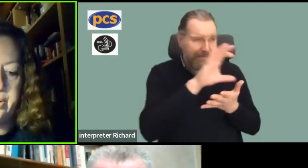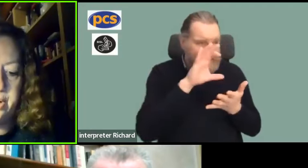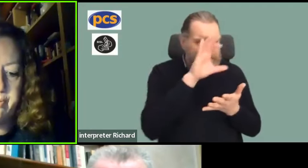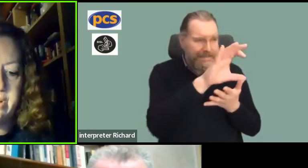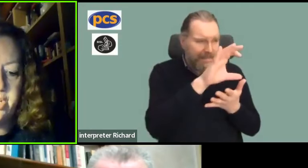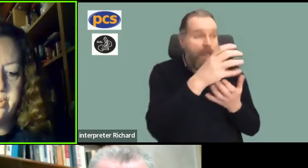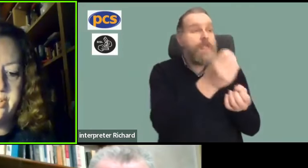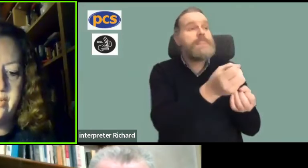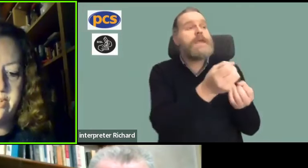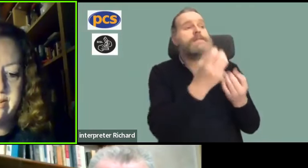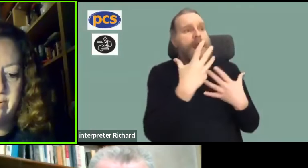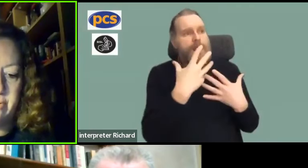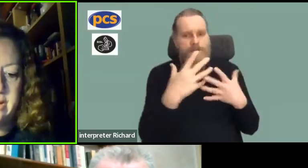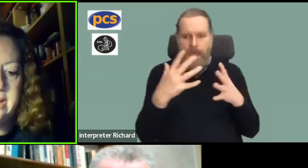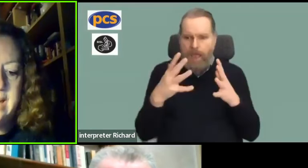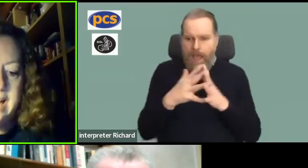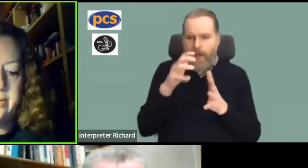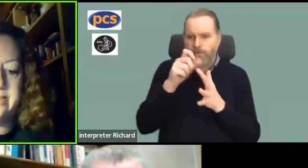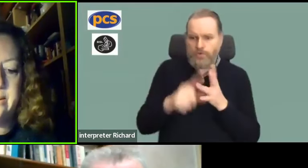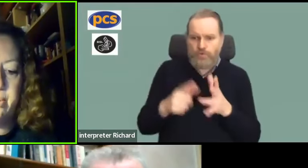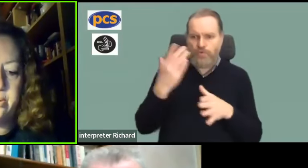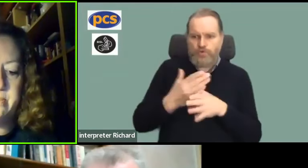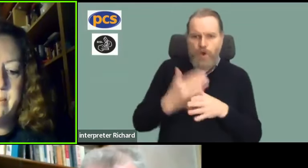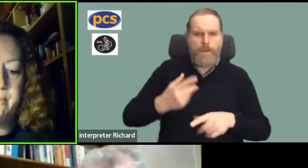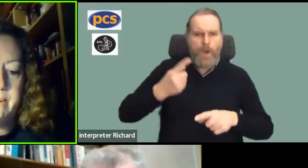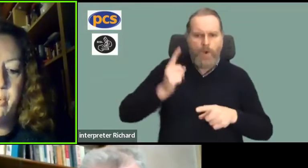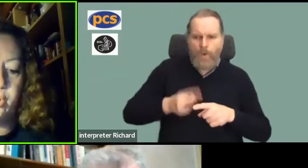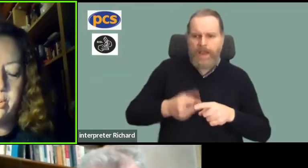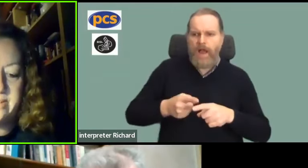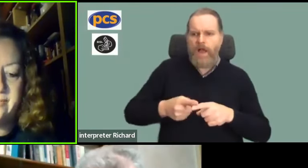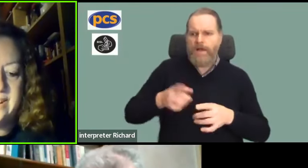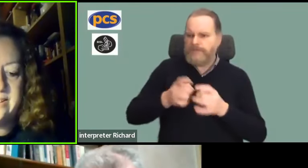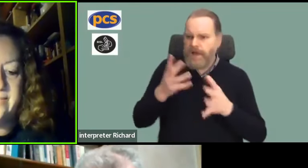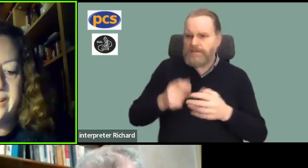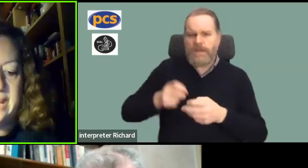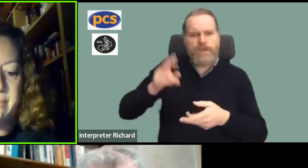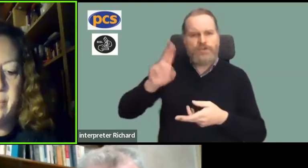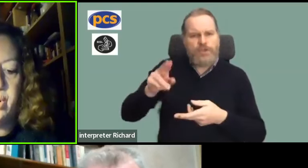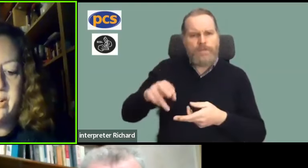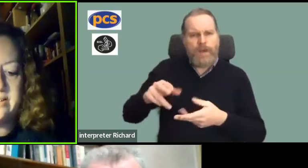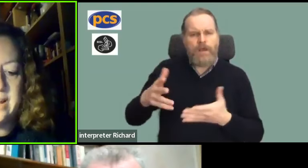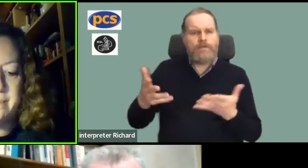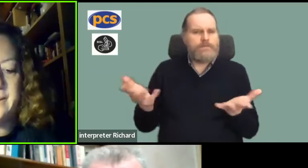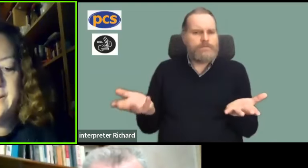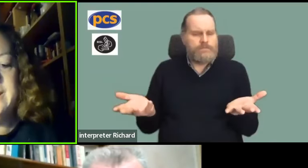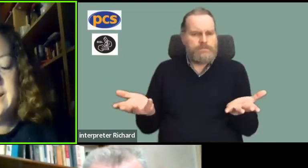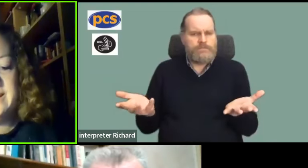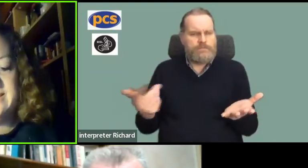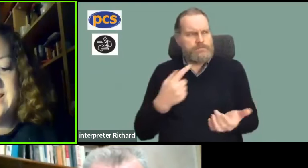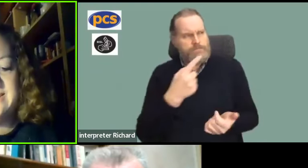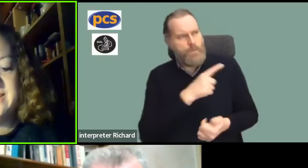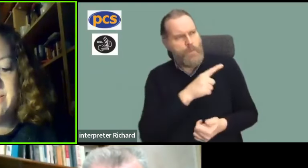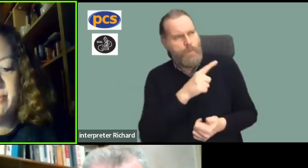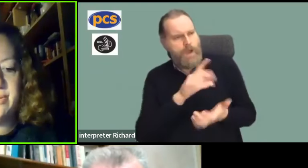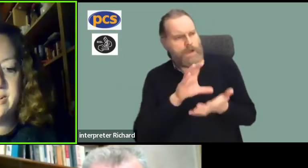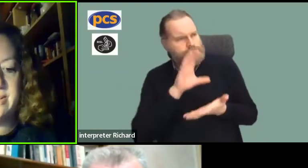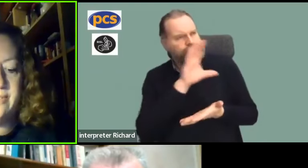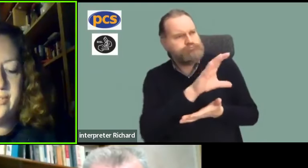do our job better, faster, and with less resources , is , is questionable in operation service, delivery. How this can possibly be more this can possibly be more cost-effective